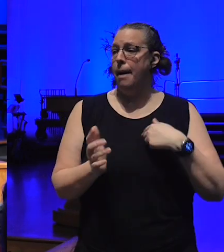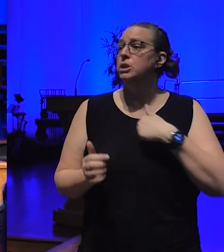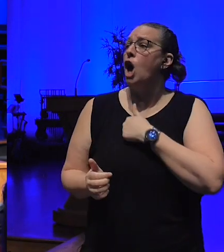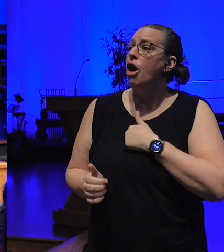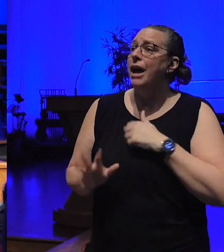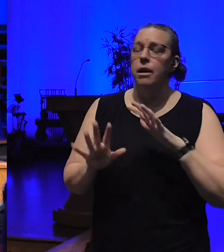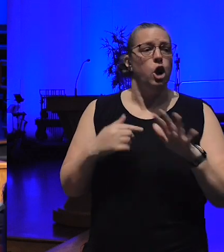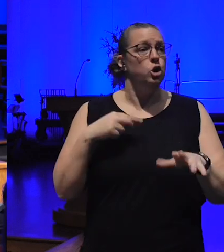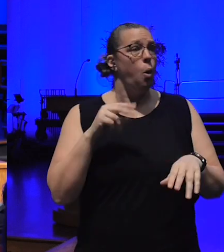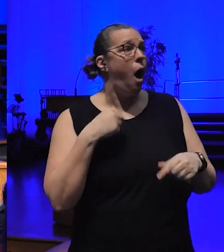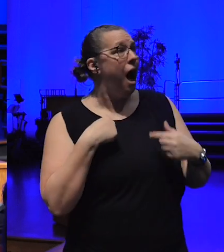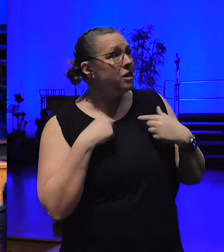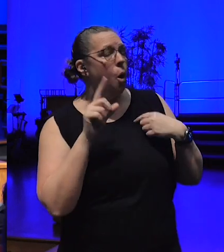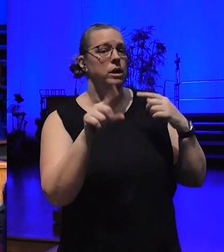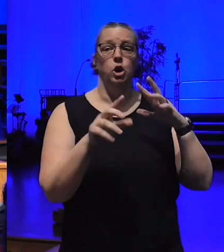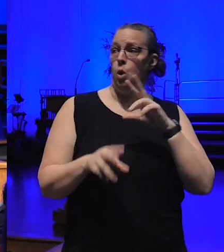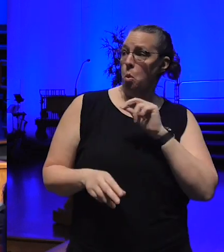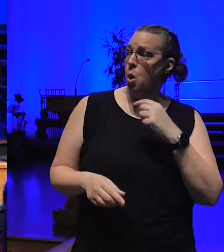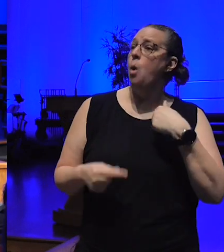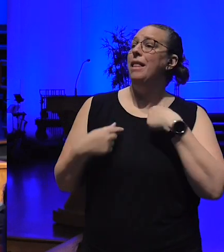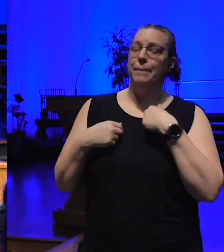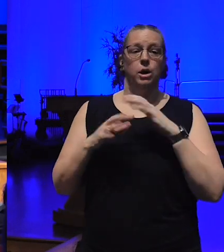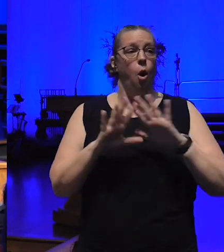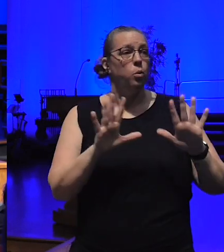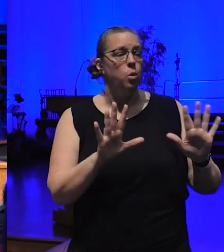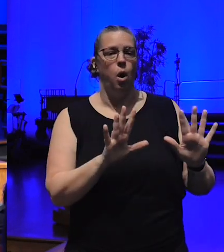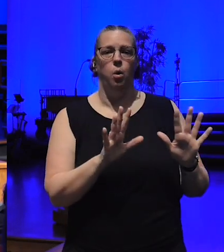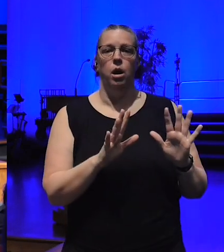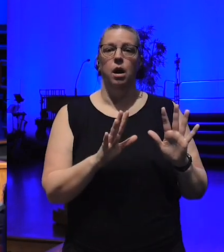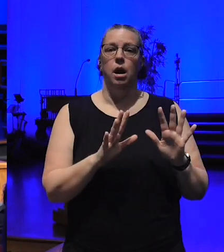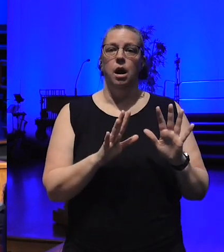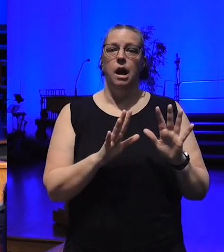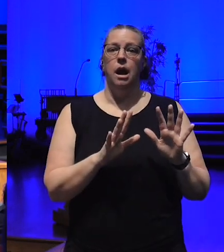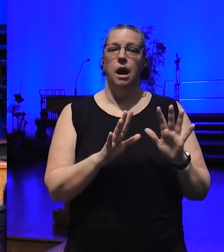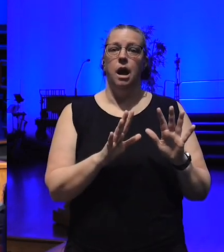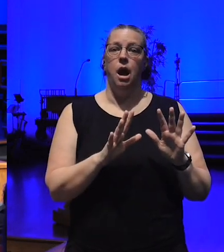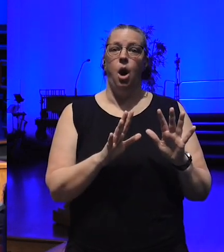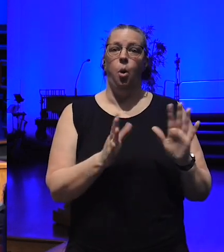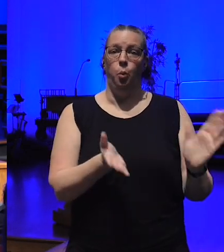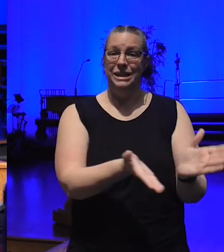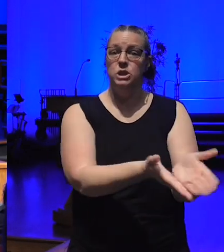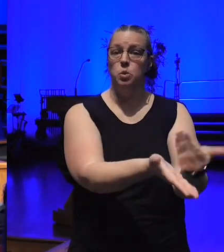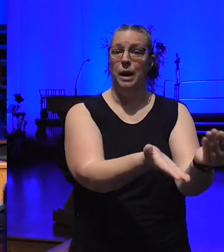no no no I'll get it no no no I'll get it let me let me no no I'll get it and we we sweep up this